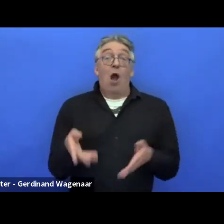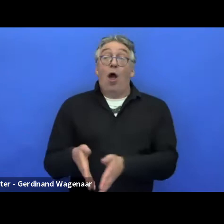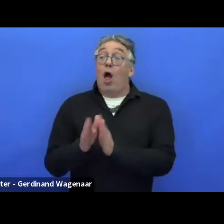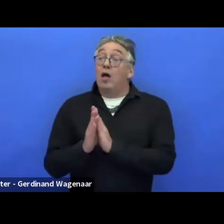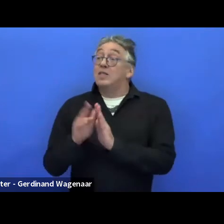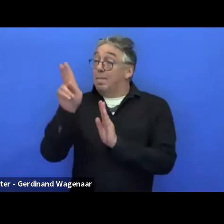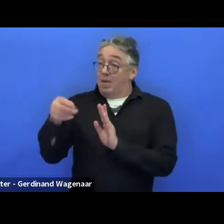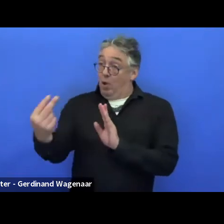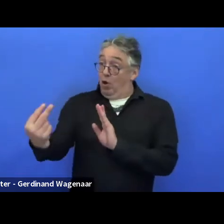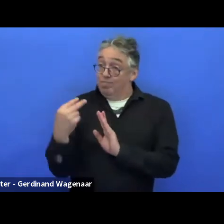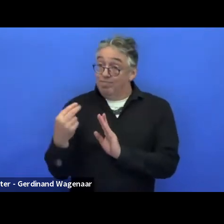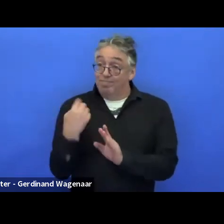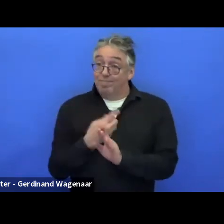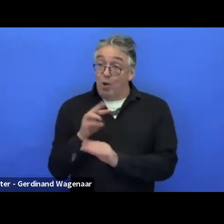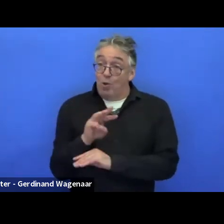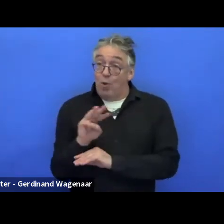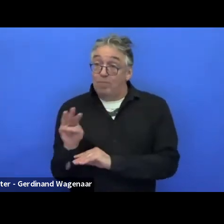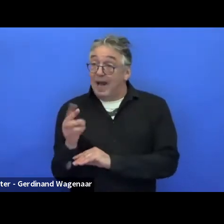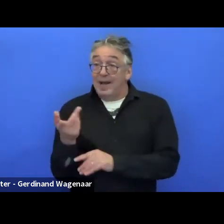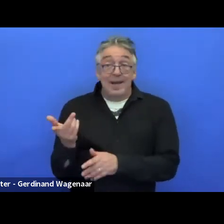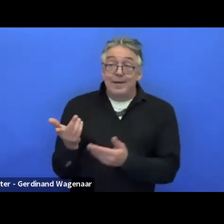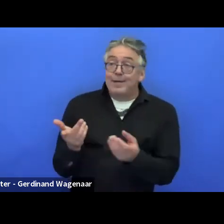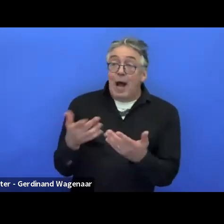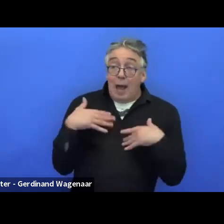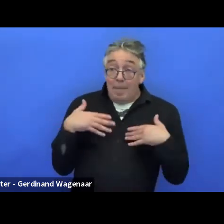And finally, I'd like to talk about another topic